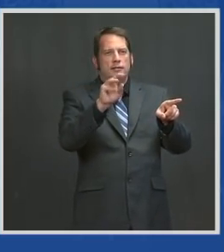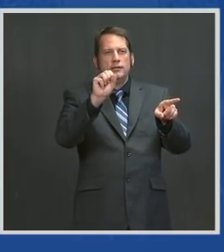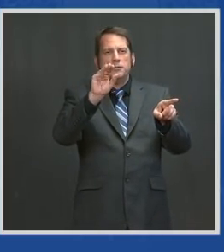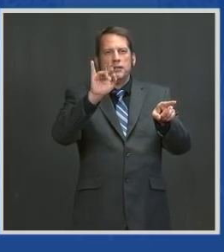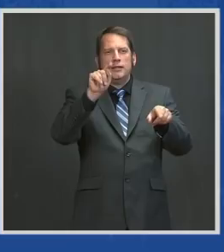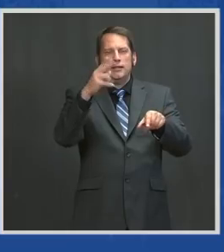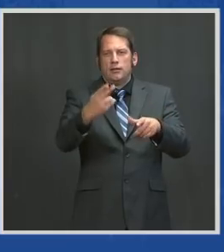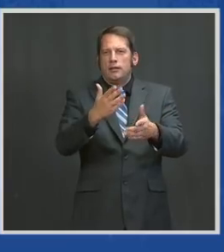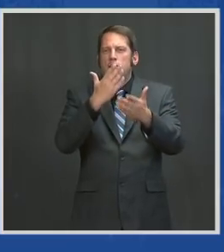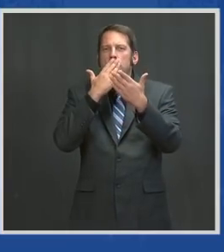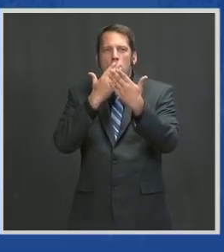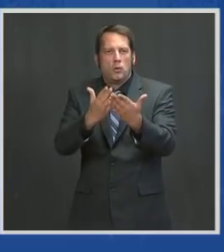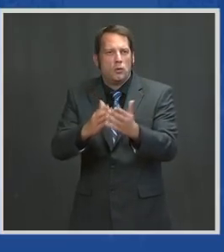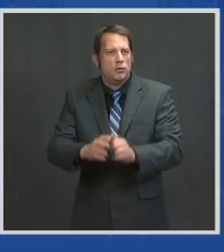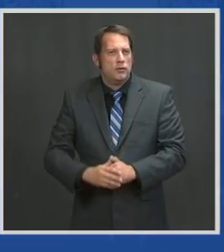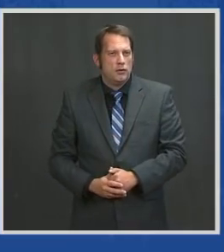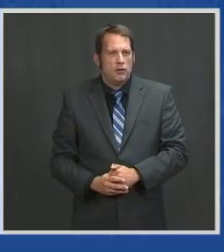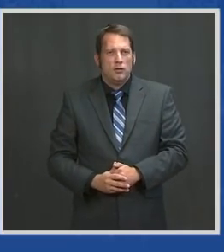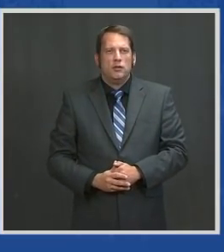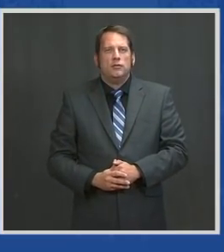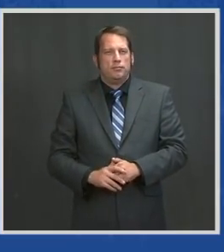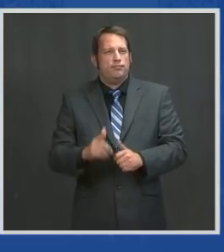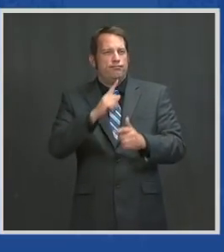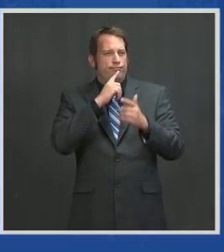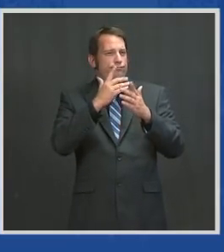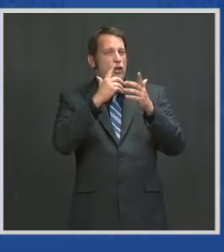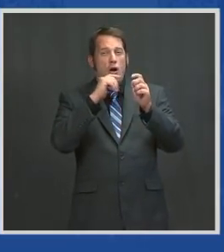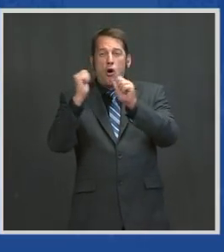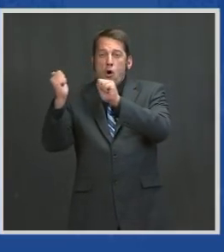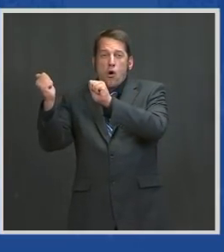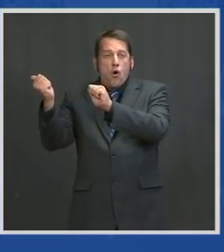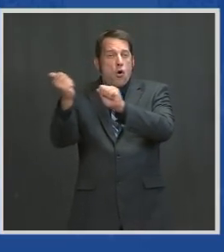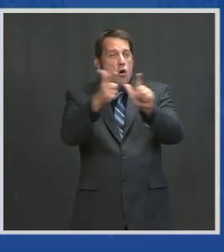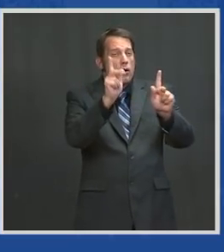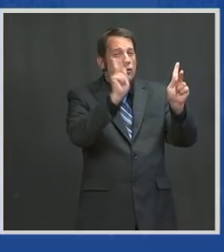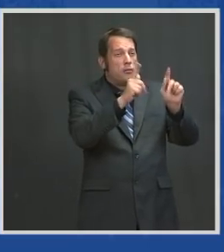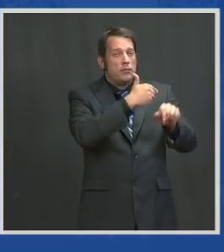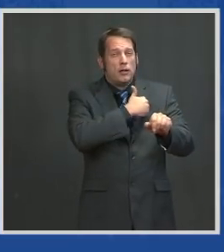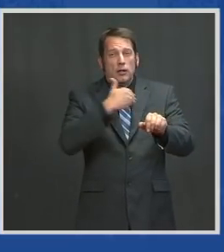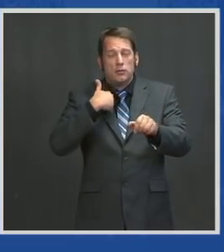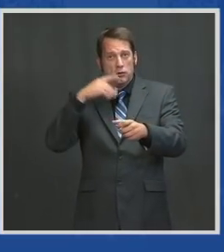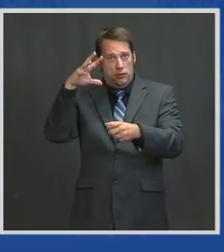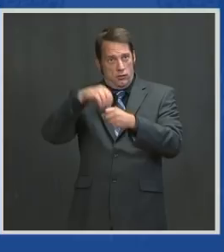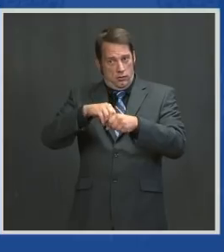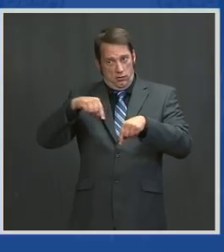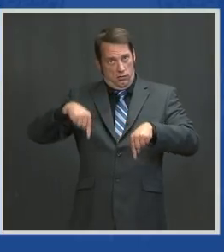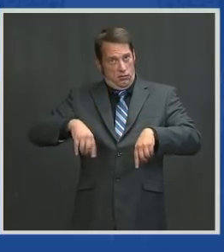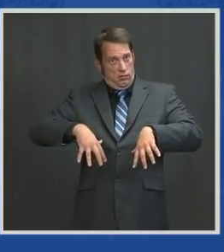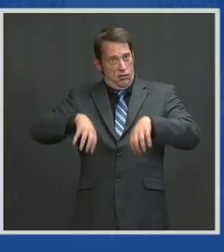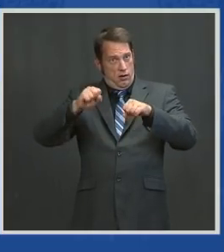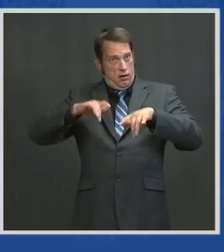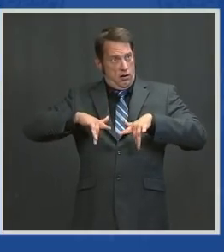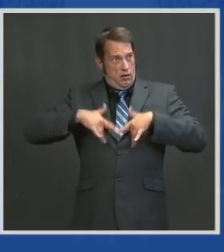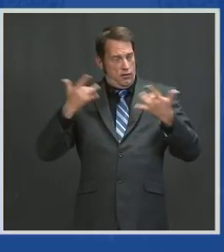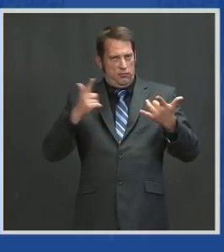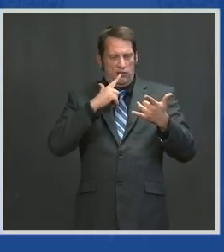associated with organizing this amazing event. You all are an amazing team for putting this together